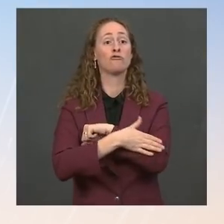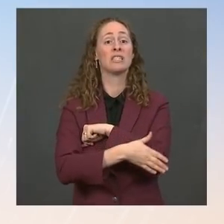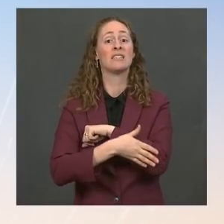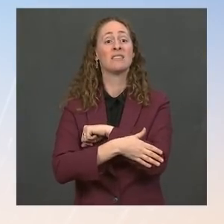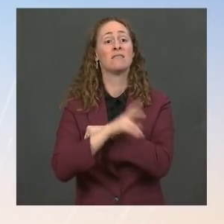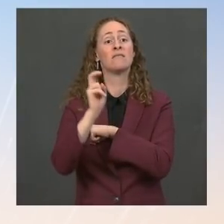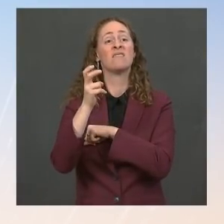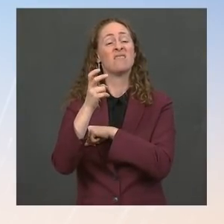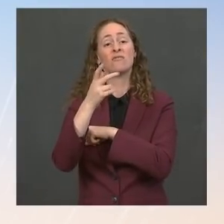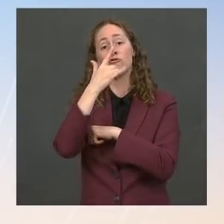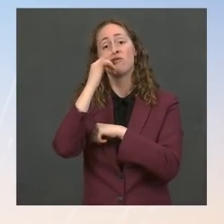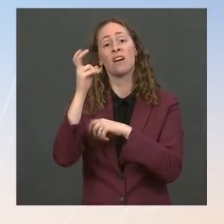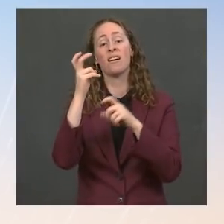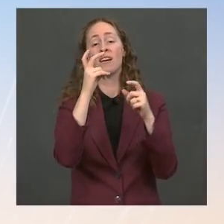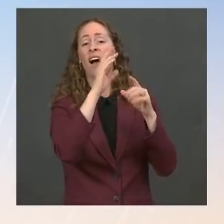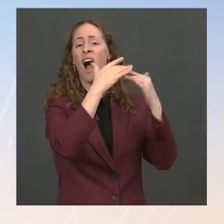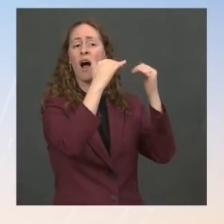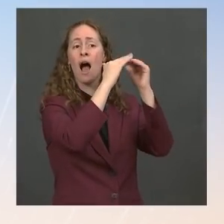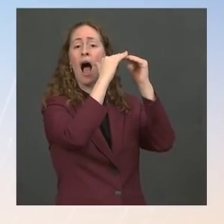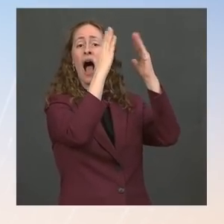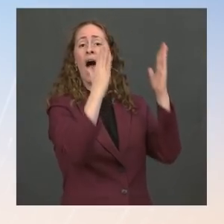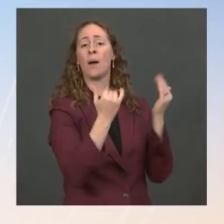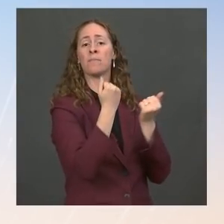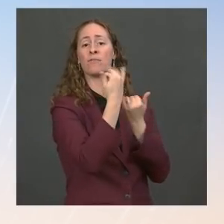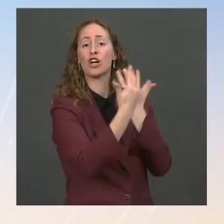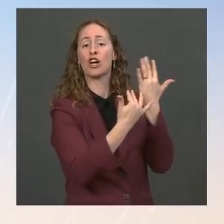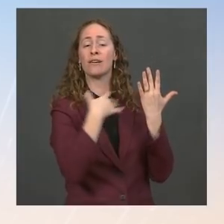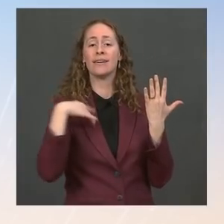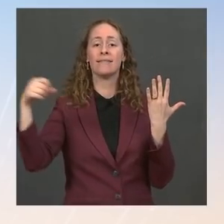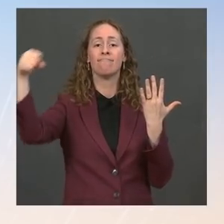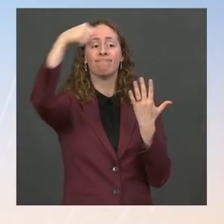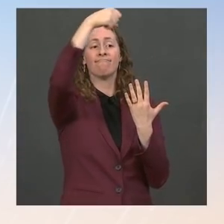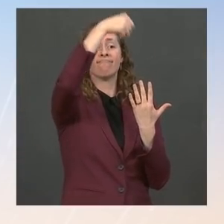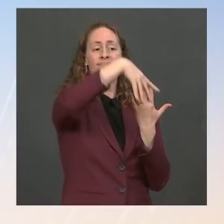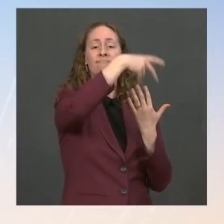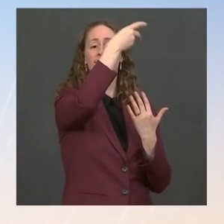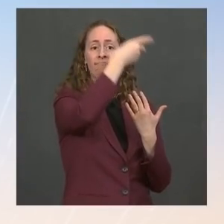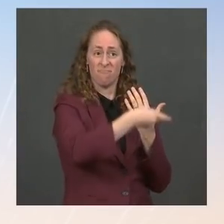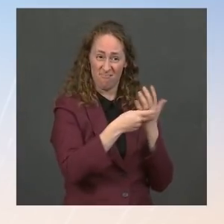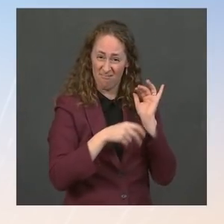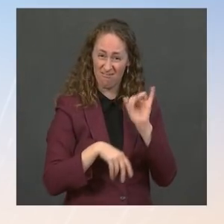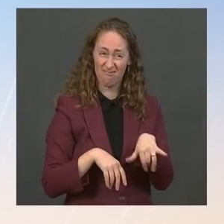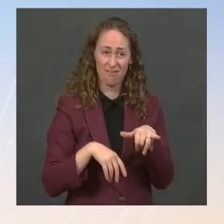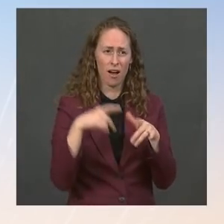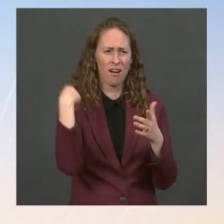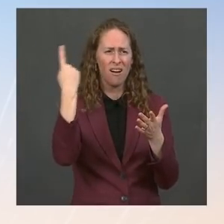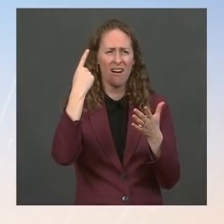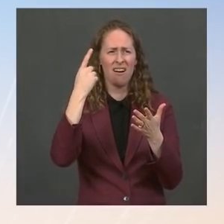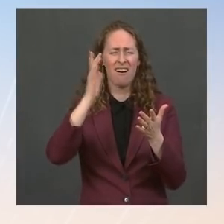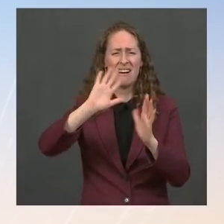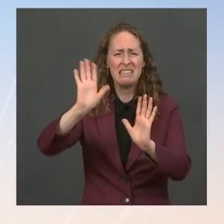Haiti is -- Haitian officials have said, "Can you please have a pause on this?" Is there any sort of discussion being made